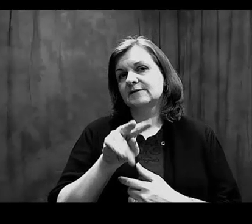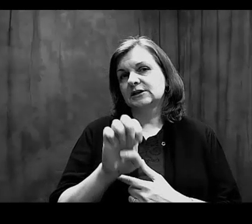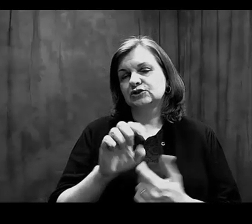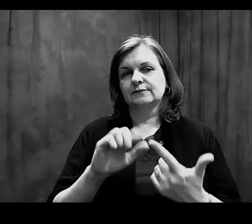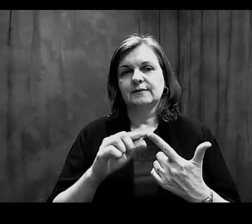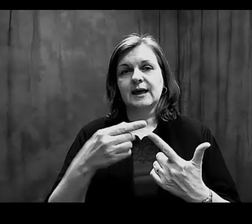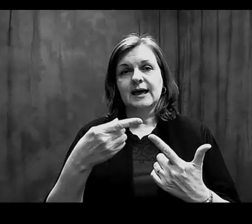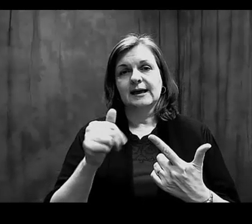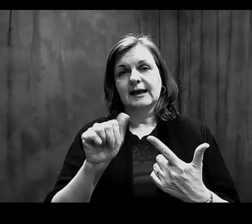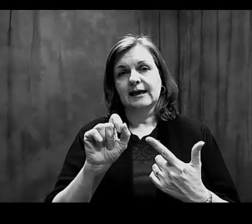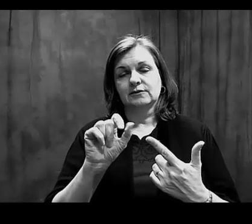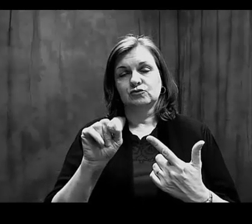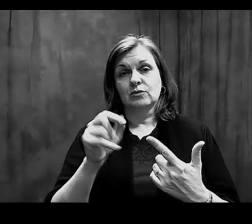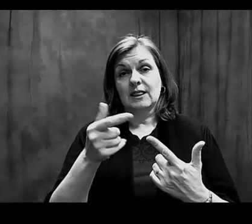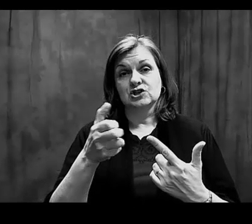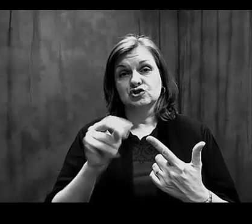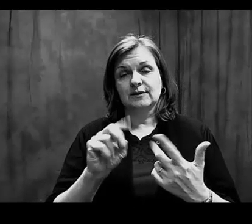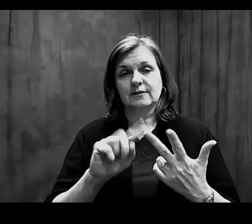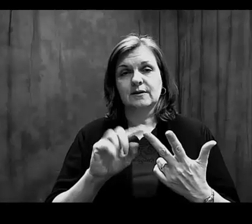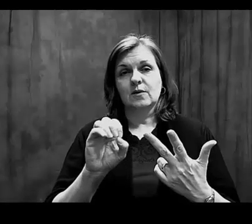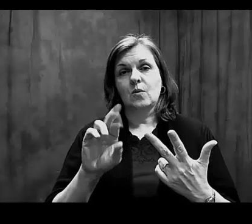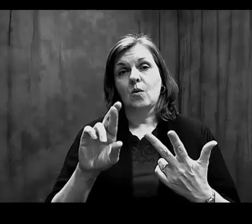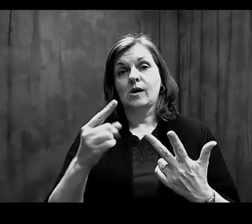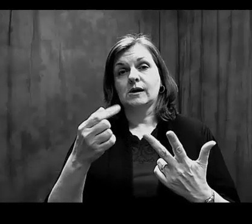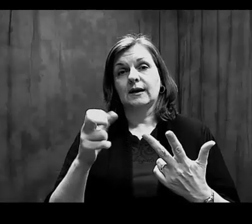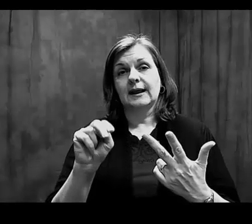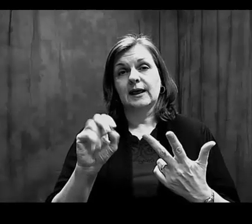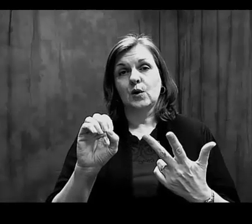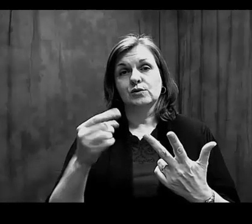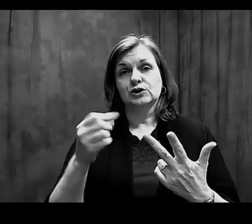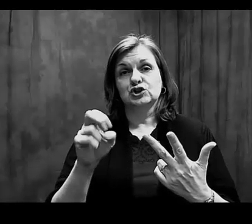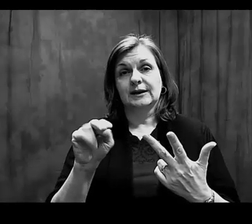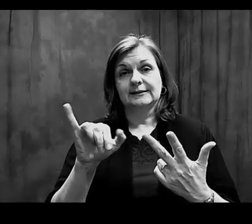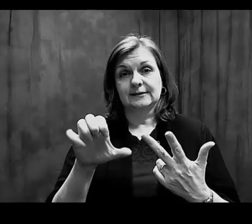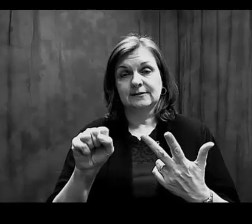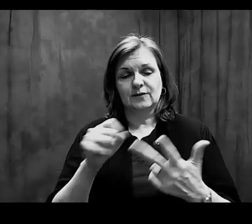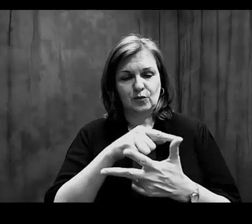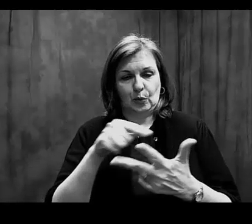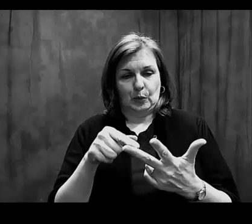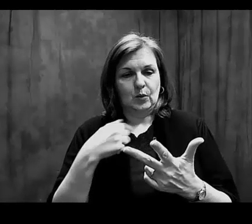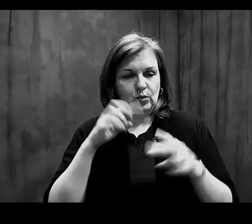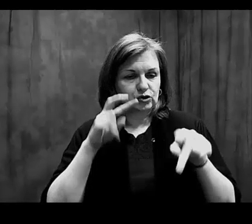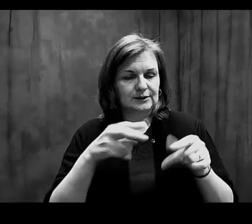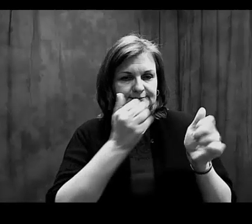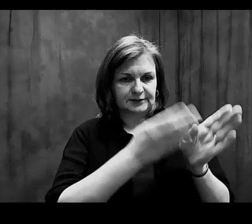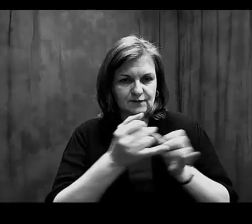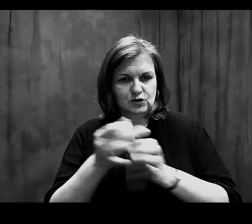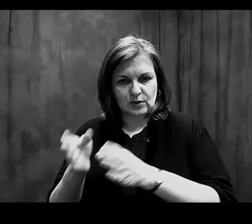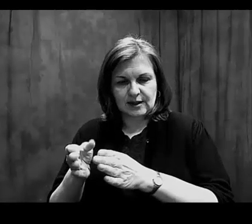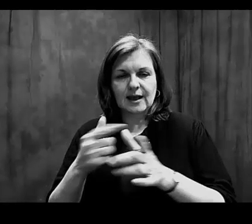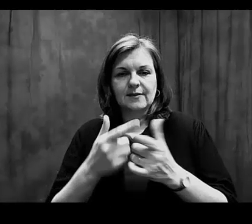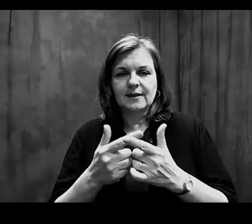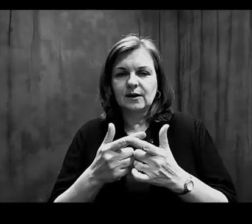gastrulation and organogenesis we will look at each individually